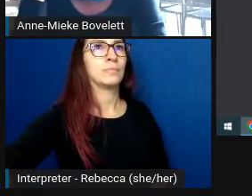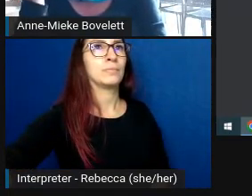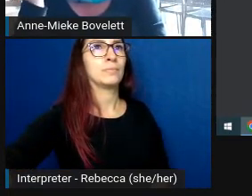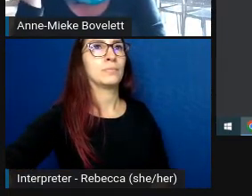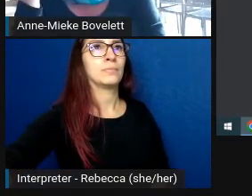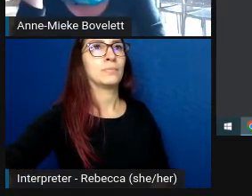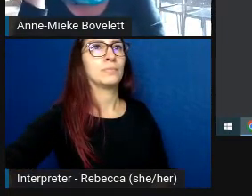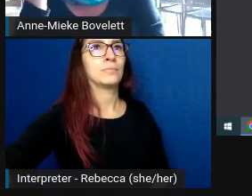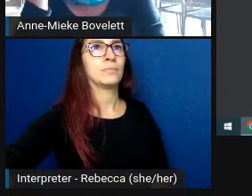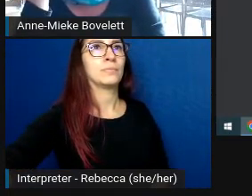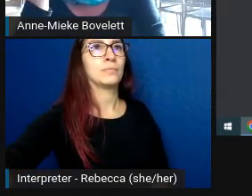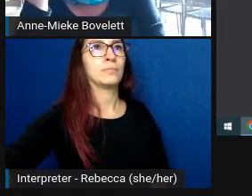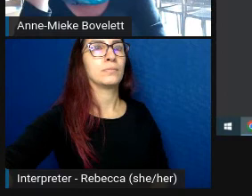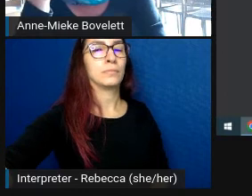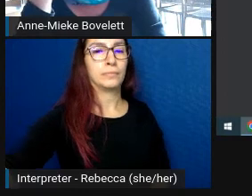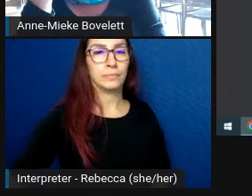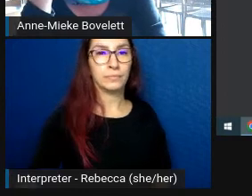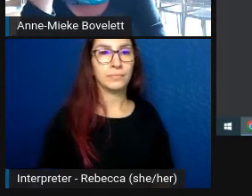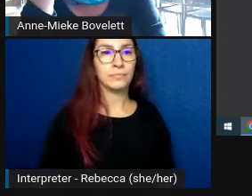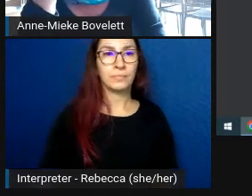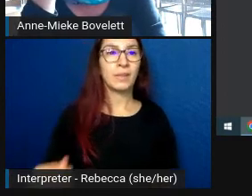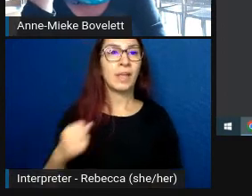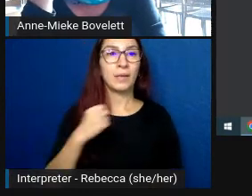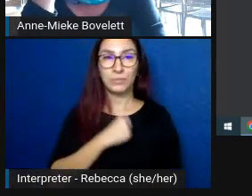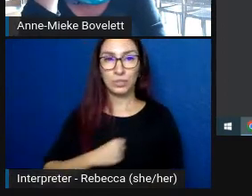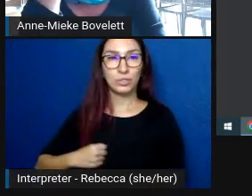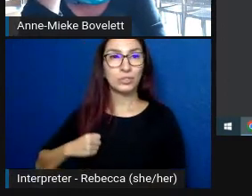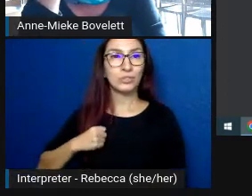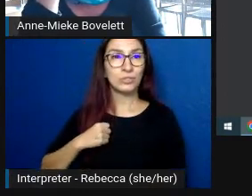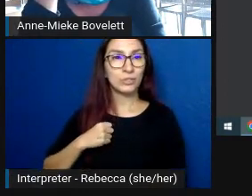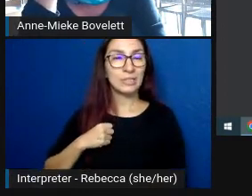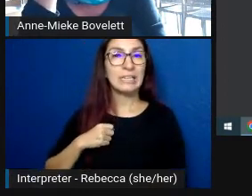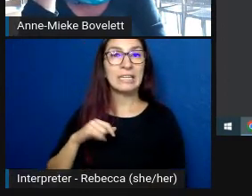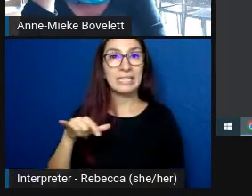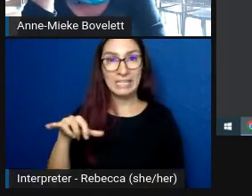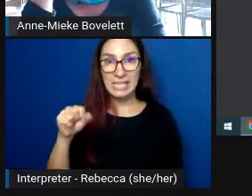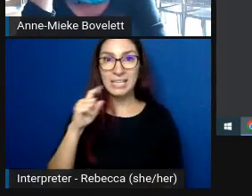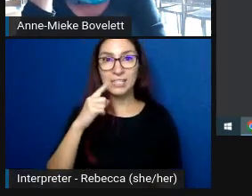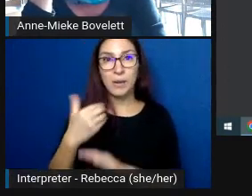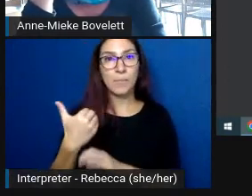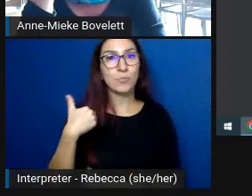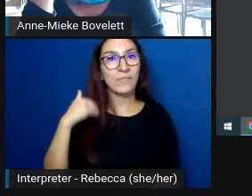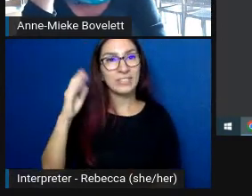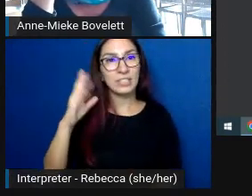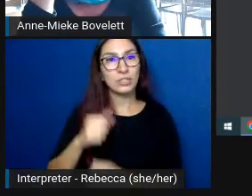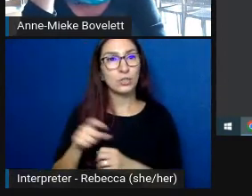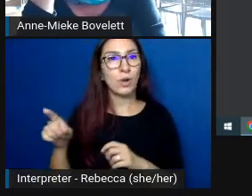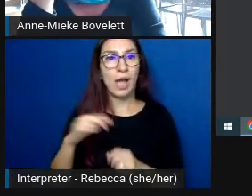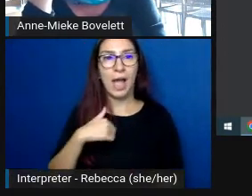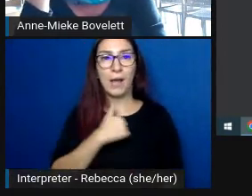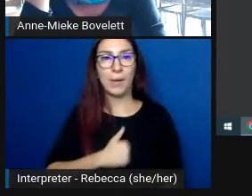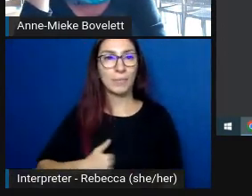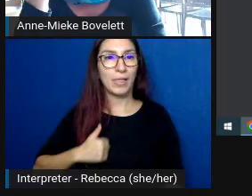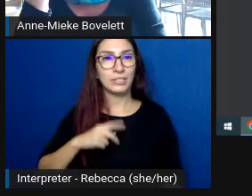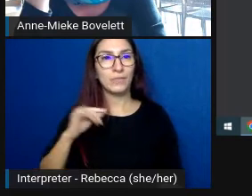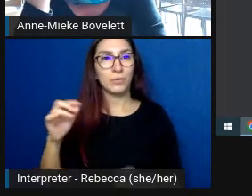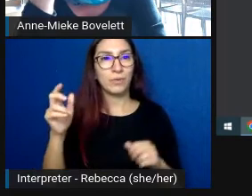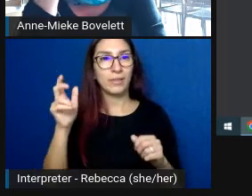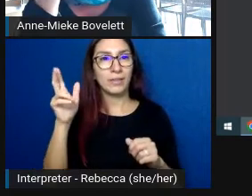Sorry if you are going to hear and see the same thing twice